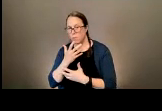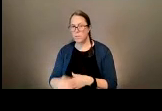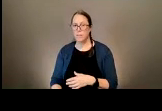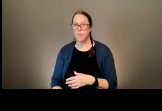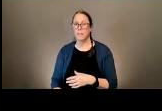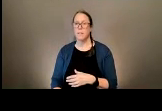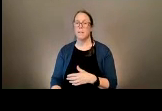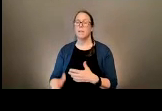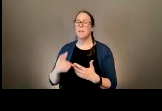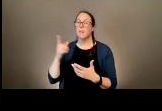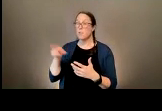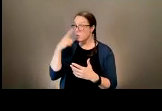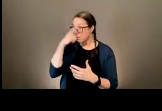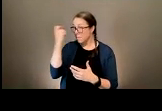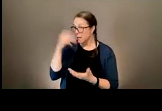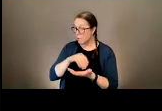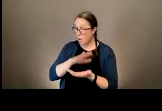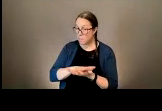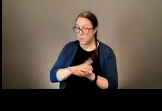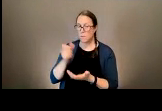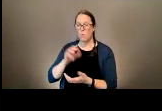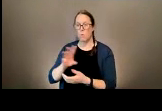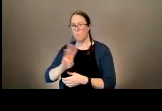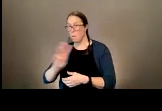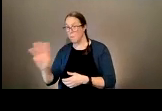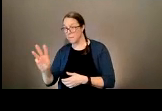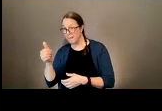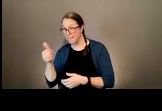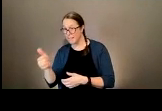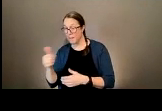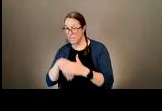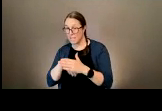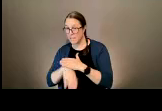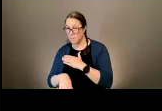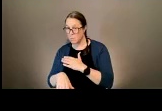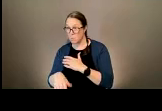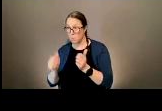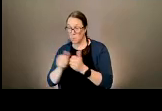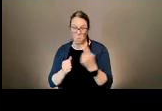or a website is accessible with one of those operating systems,